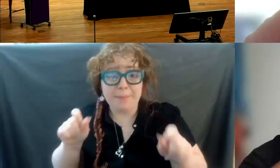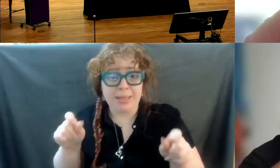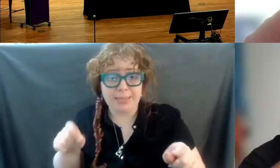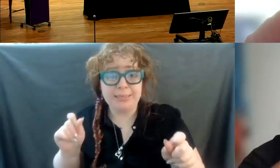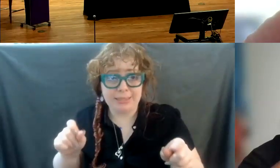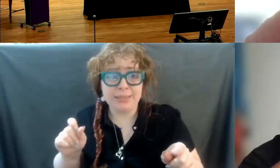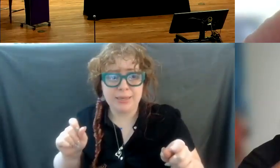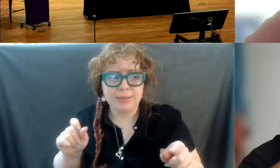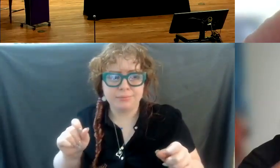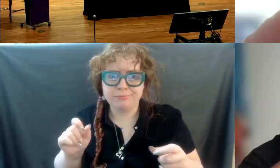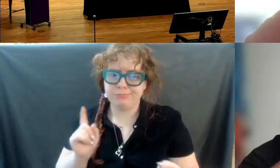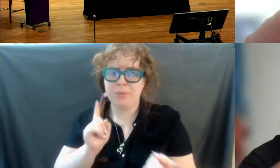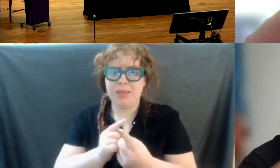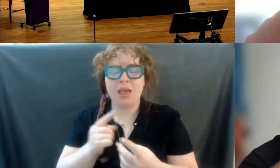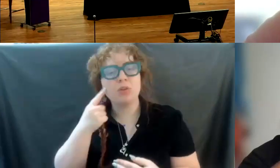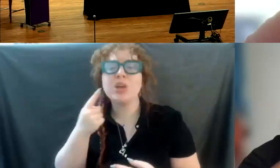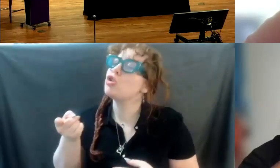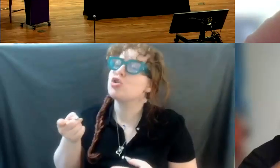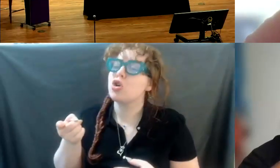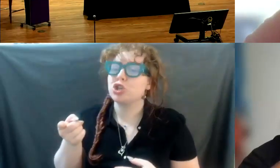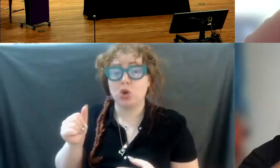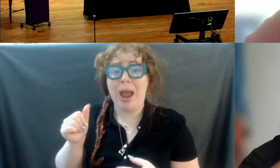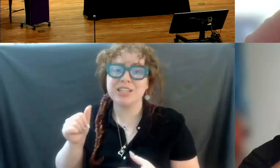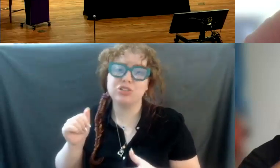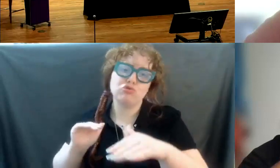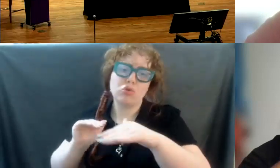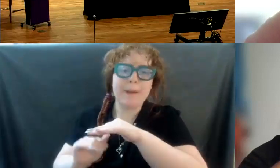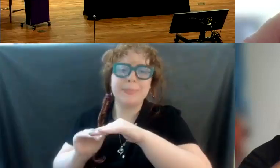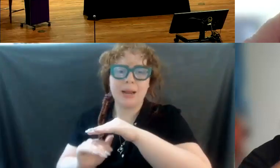making sure that you're not just seeing them as someone that needs to be accommodated, but as somebody who has something